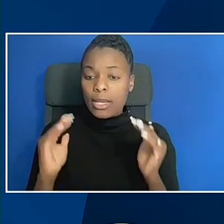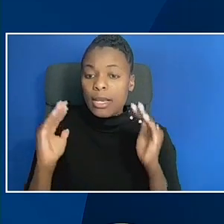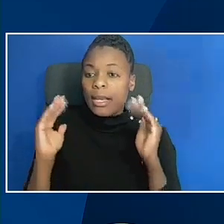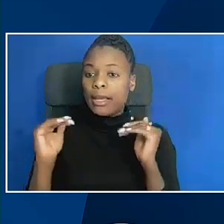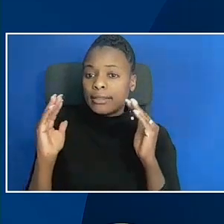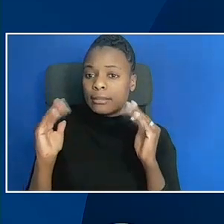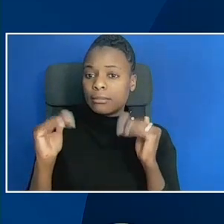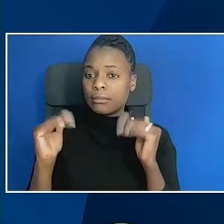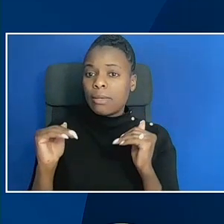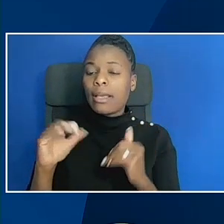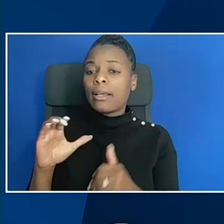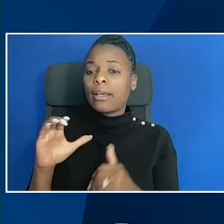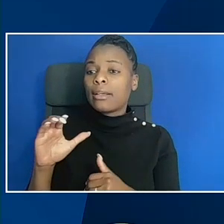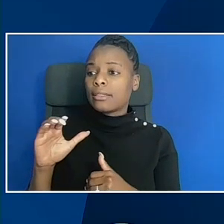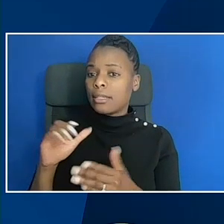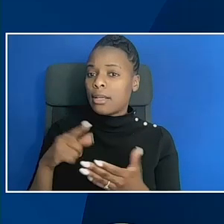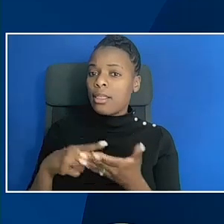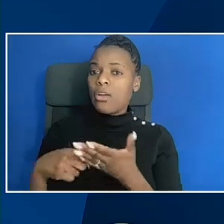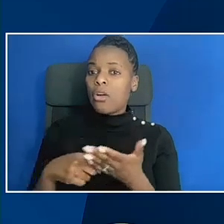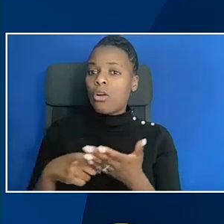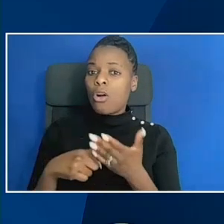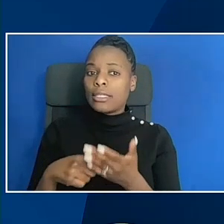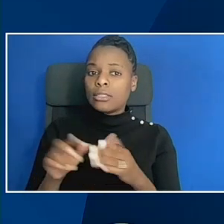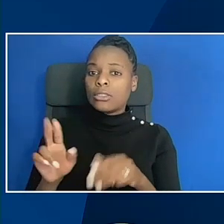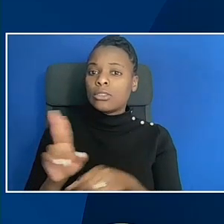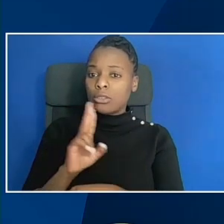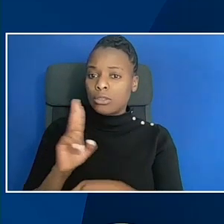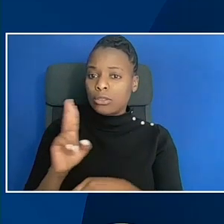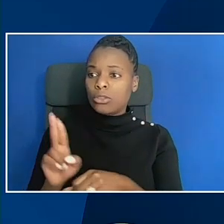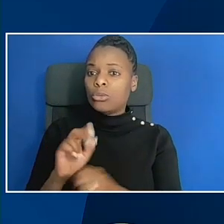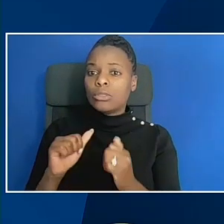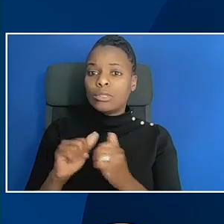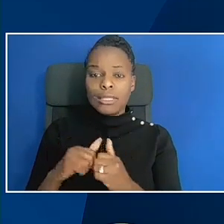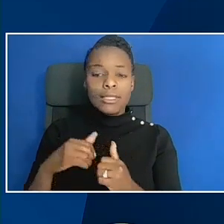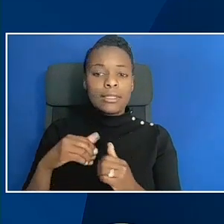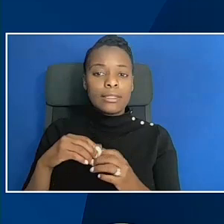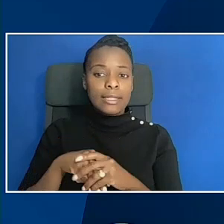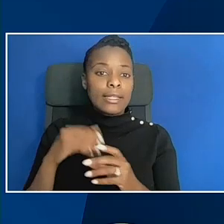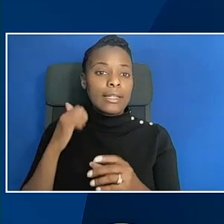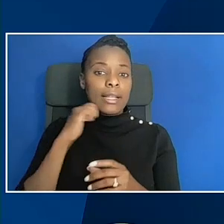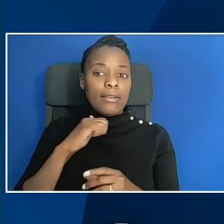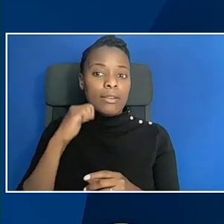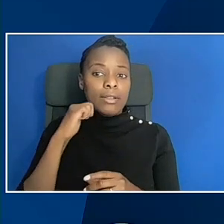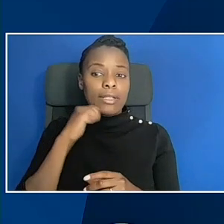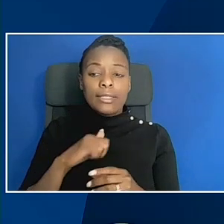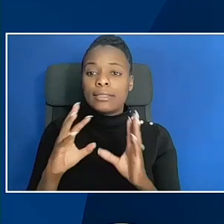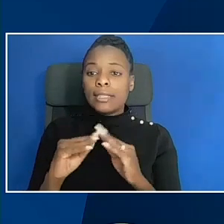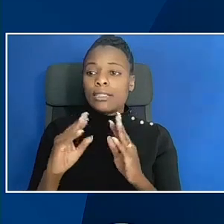being utilized in a daily session pertain to the topics that we will be discussing